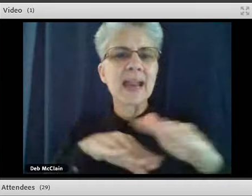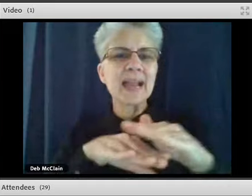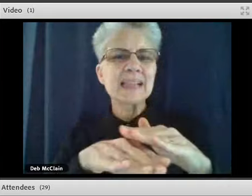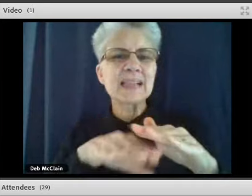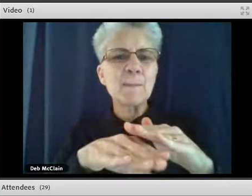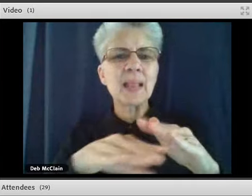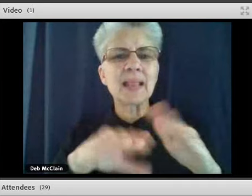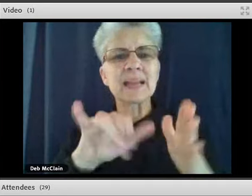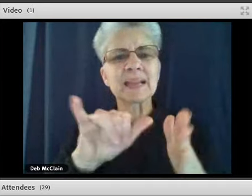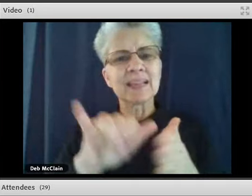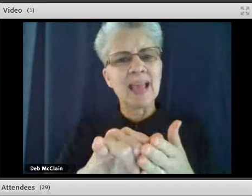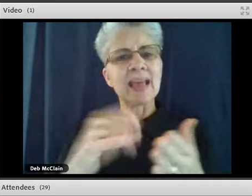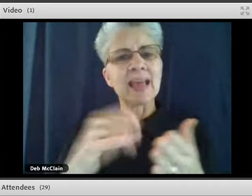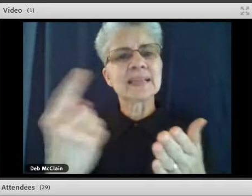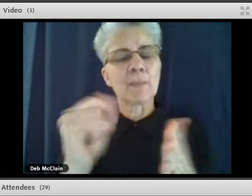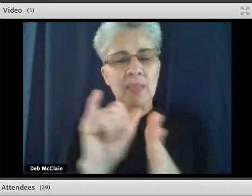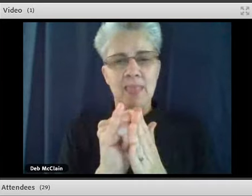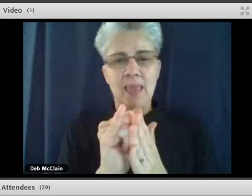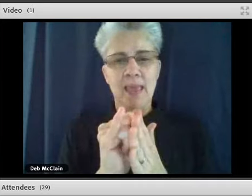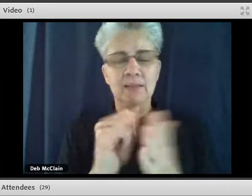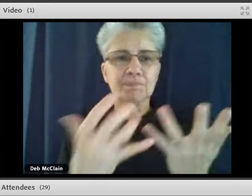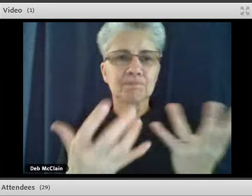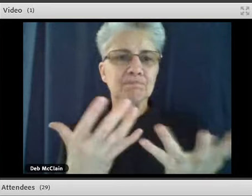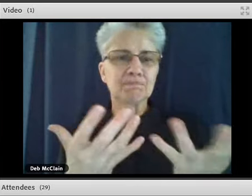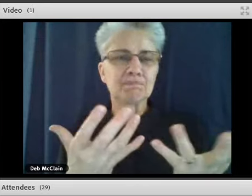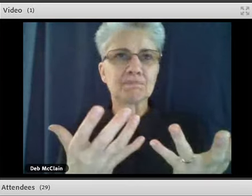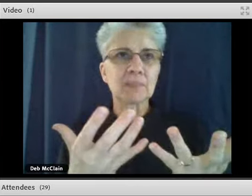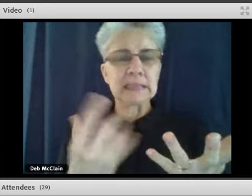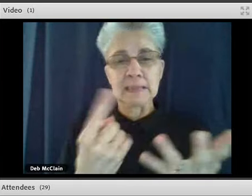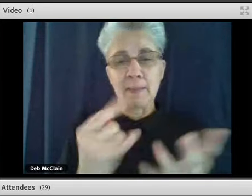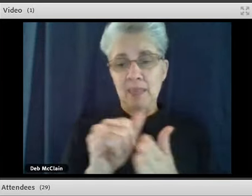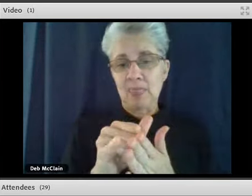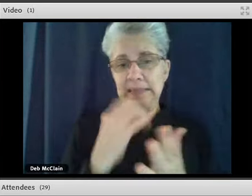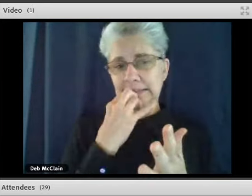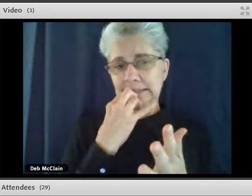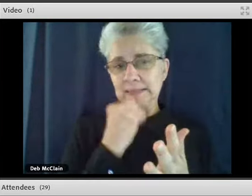It's something that is dear to my heart,